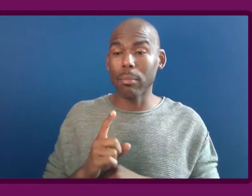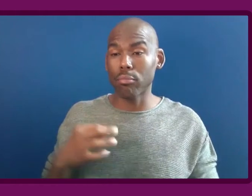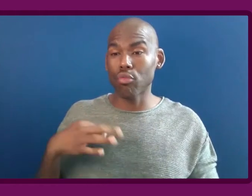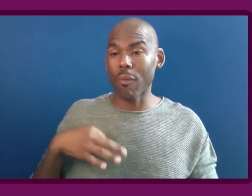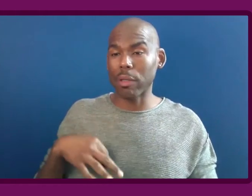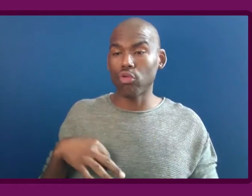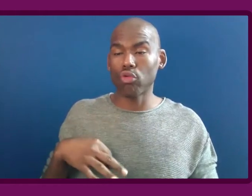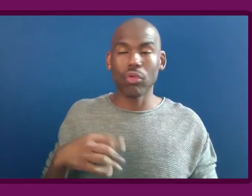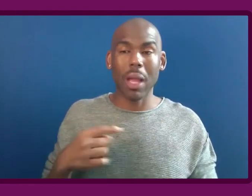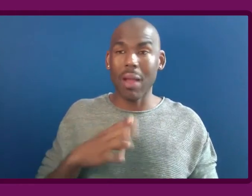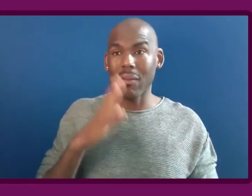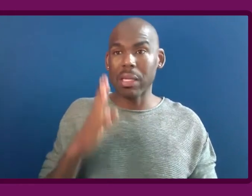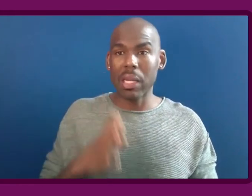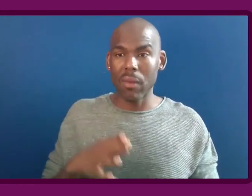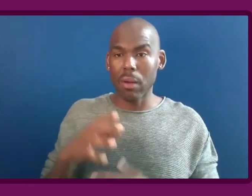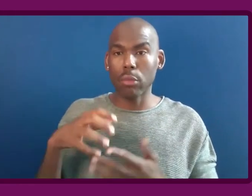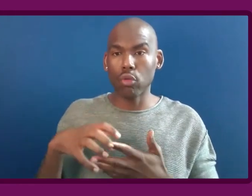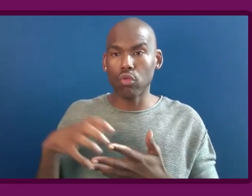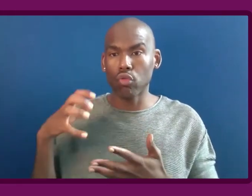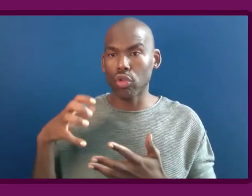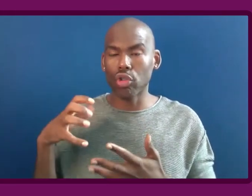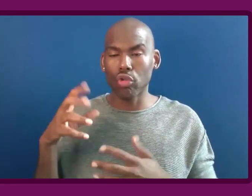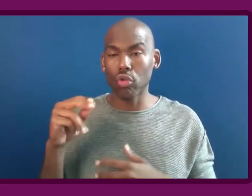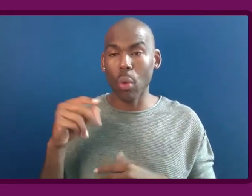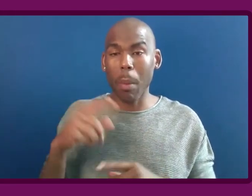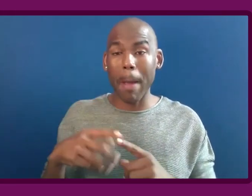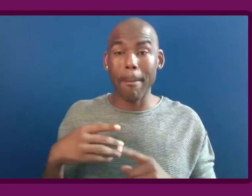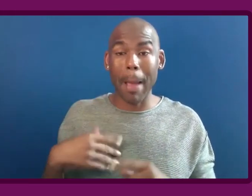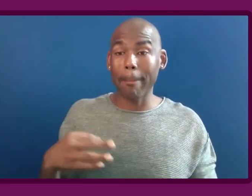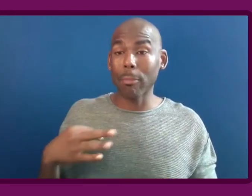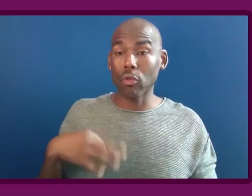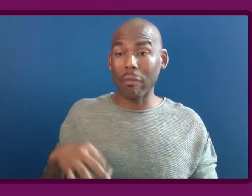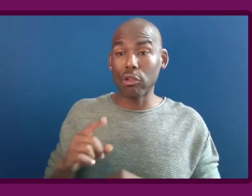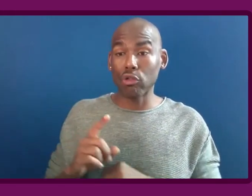Mexico. I've understood that. I've understood the responsibility that comes from that.